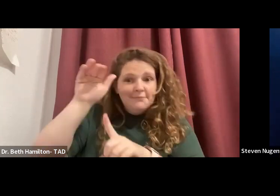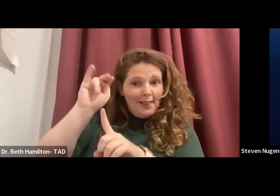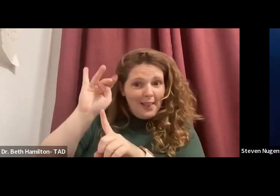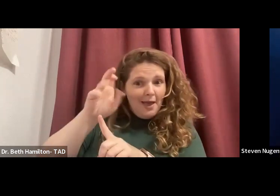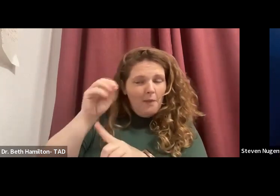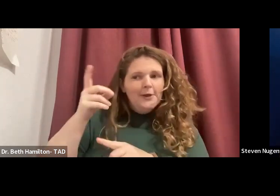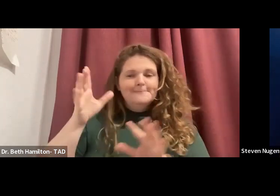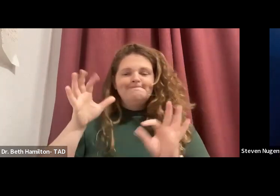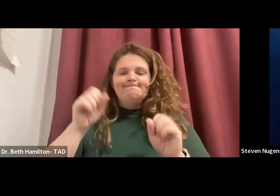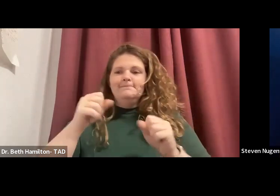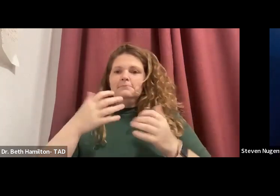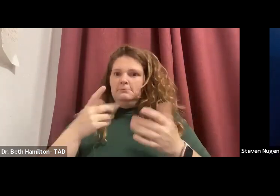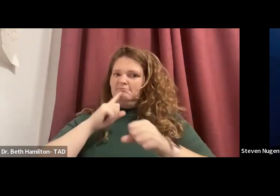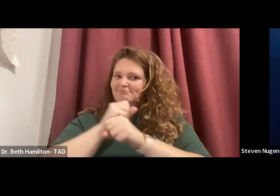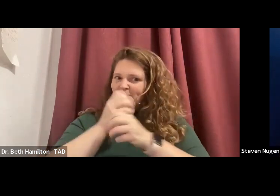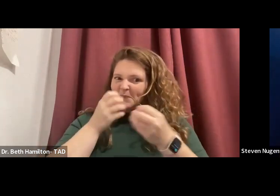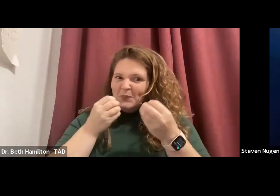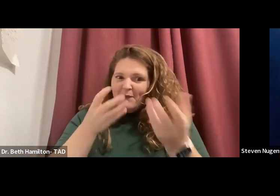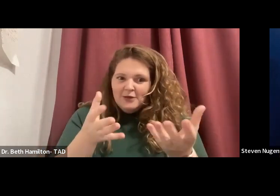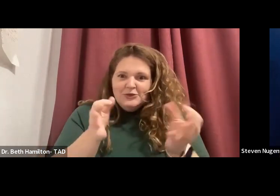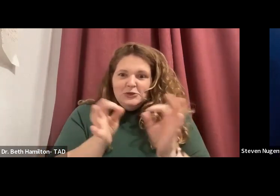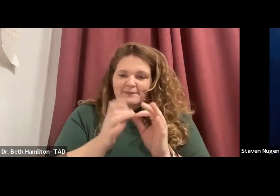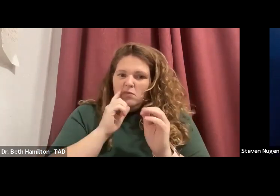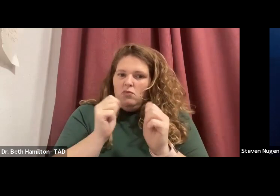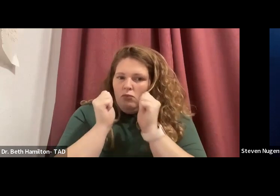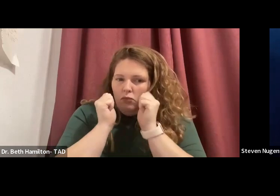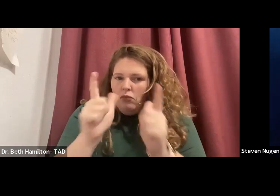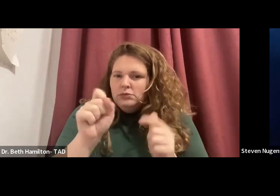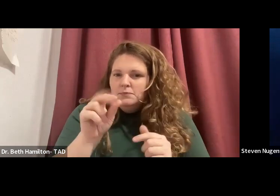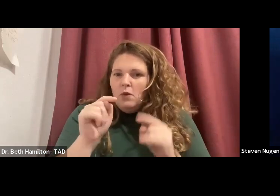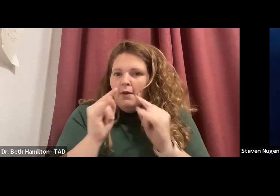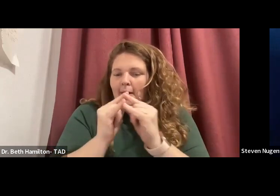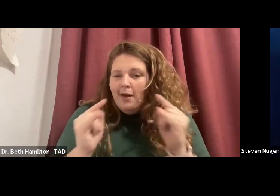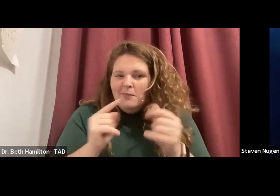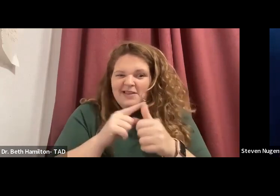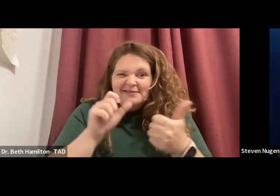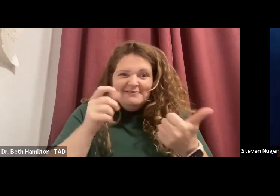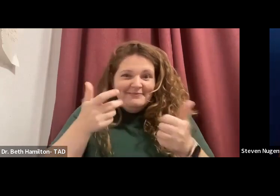something that they should have been doing, millions of companies should be, be, but we have had opportunities to partner with the Deaf